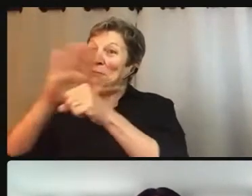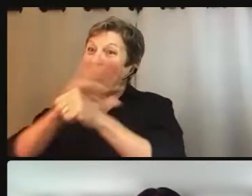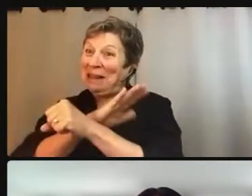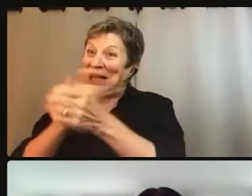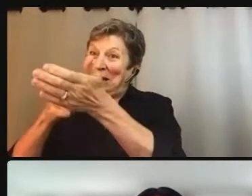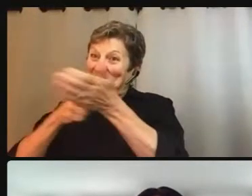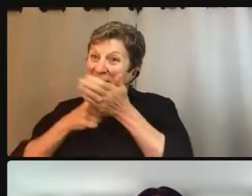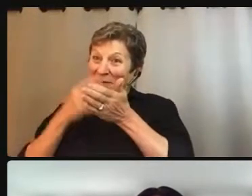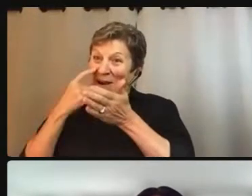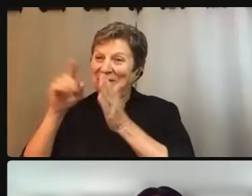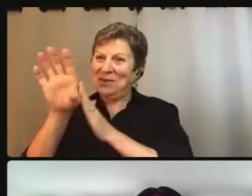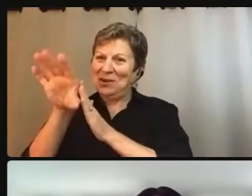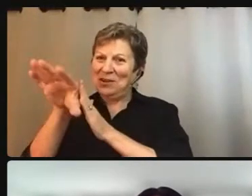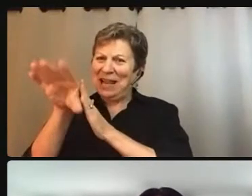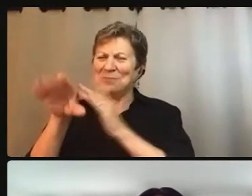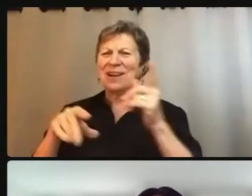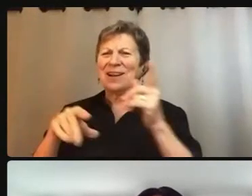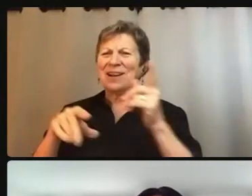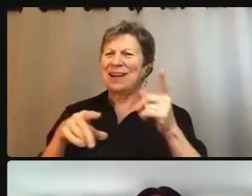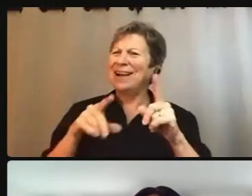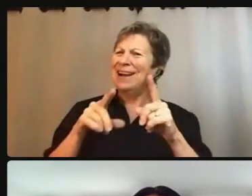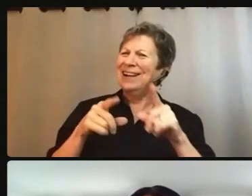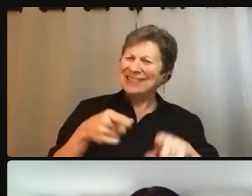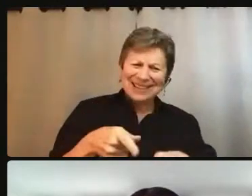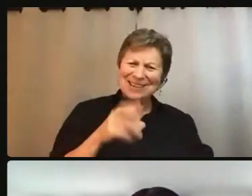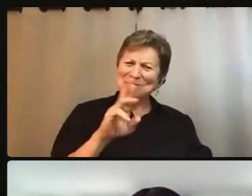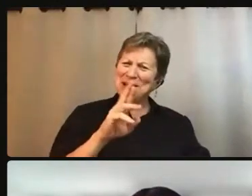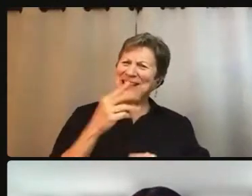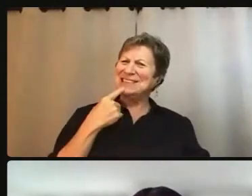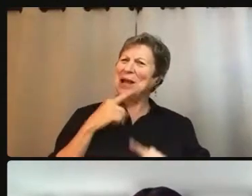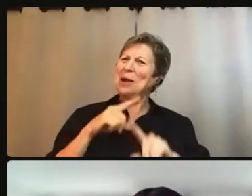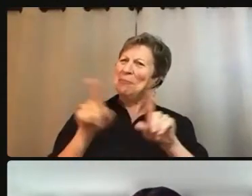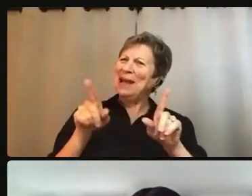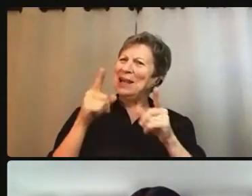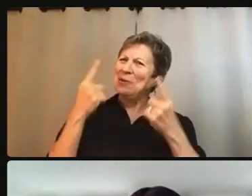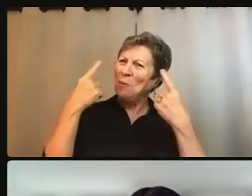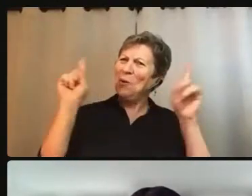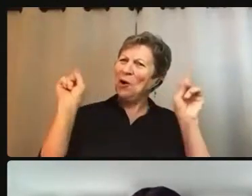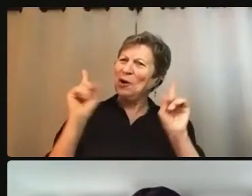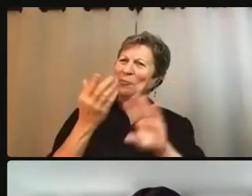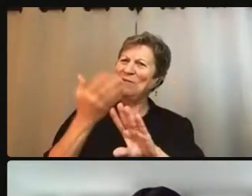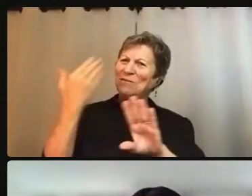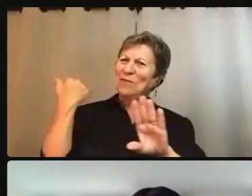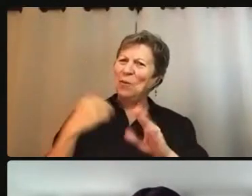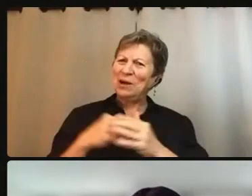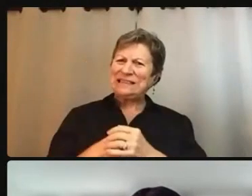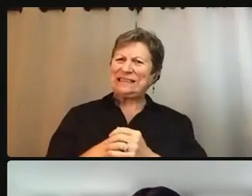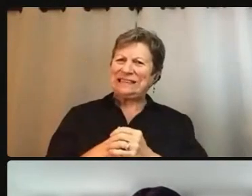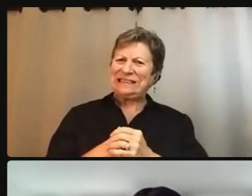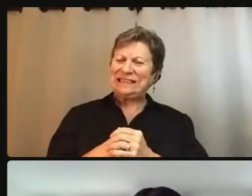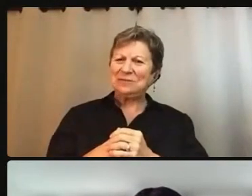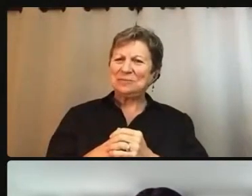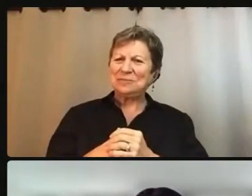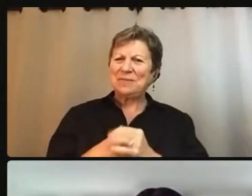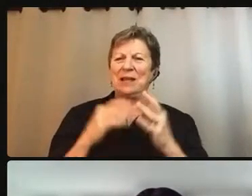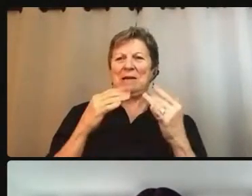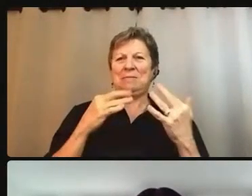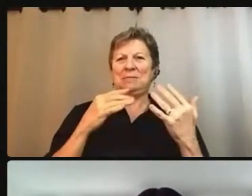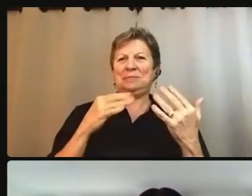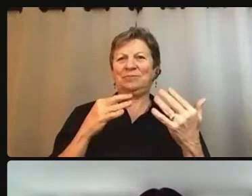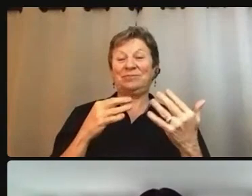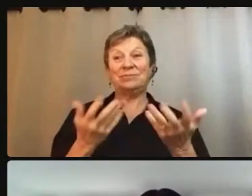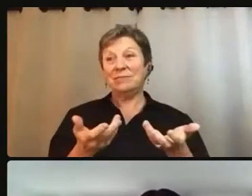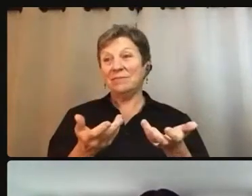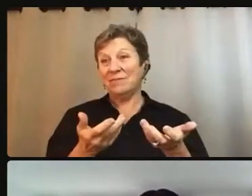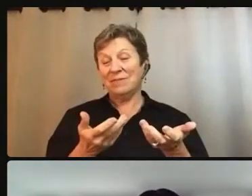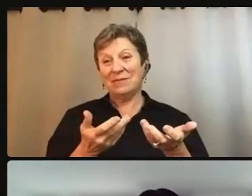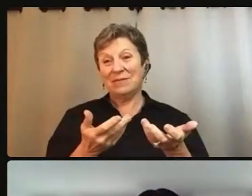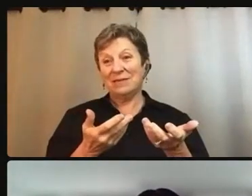IT'S IT'S NOT COMPLETELY